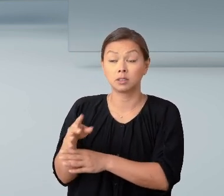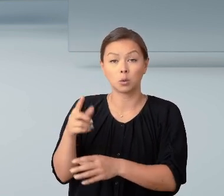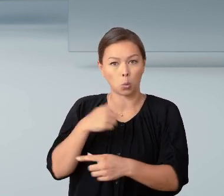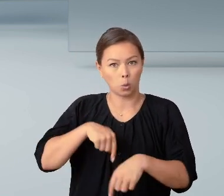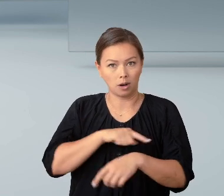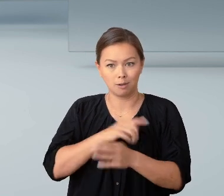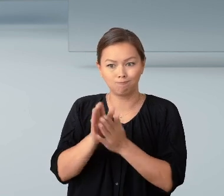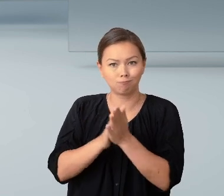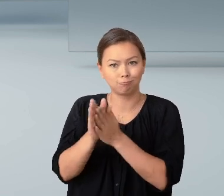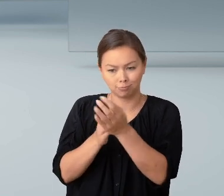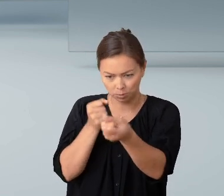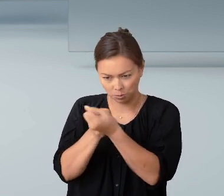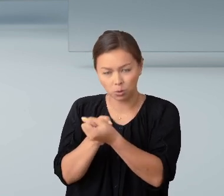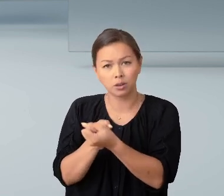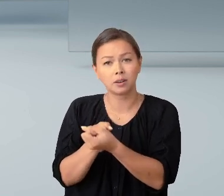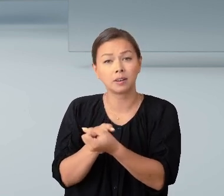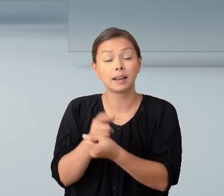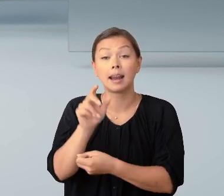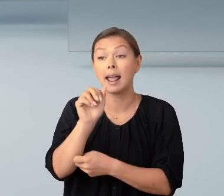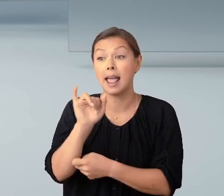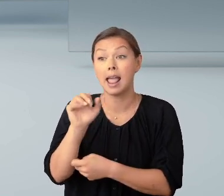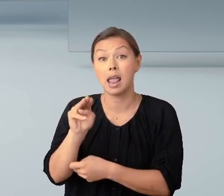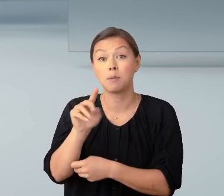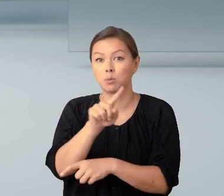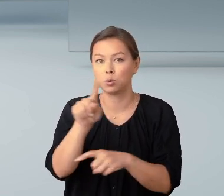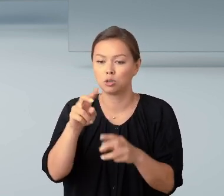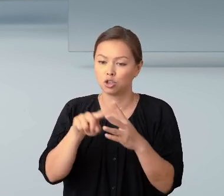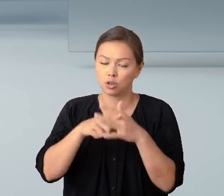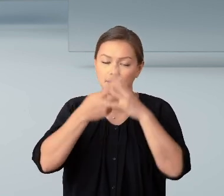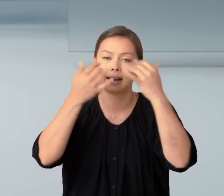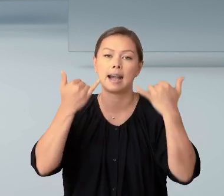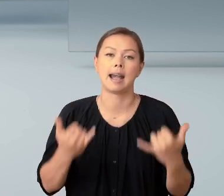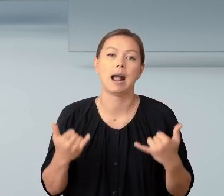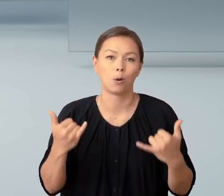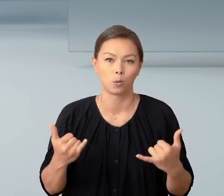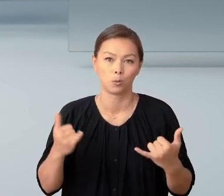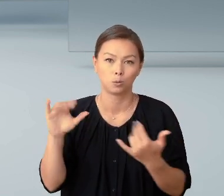can start now to move to the cloud, making it easier than ever to